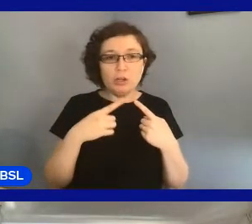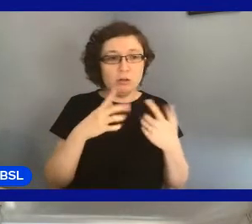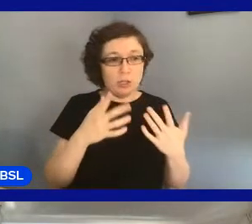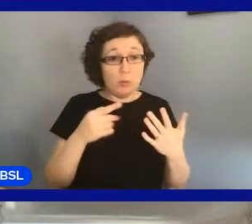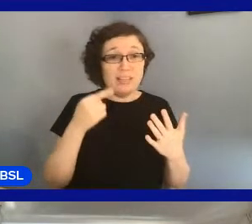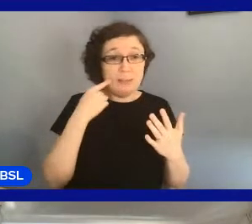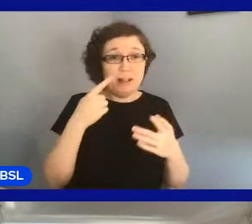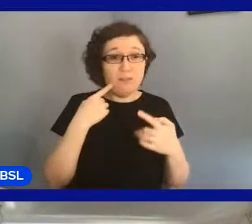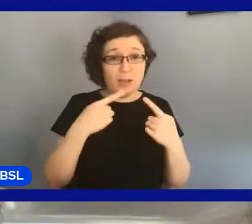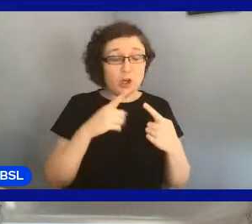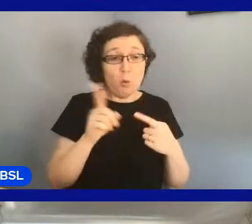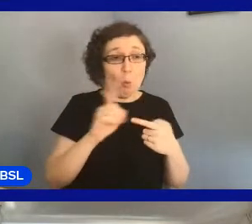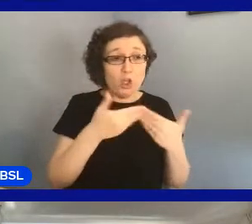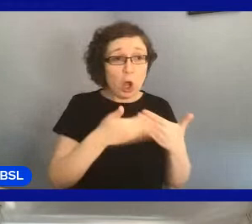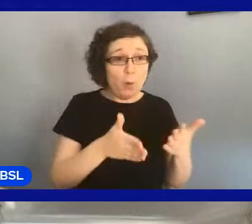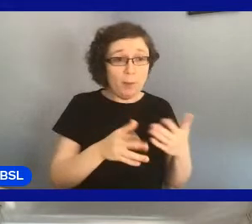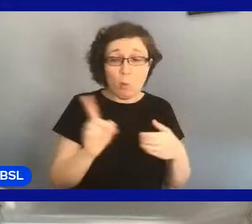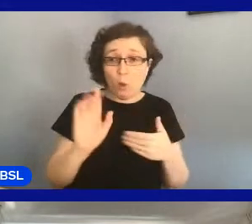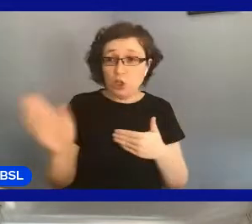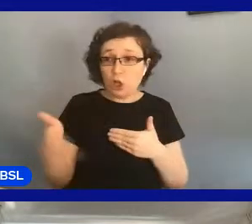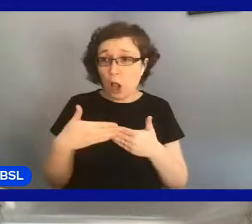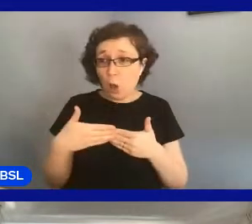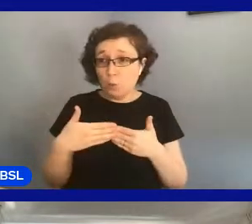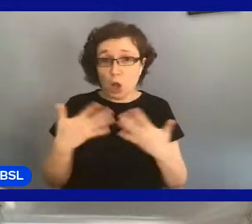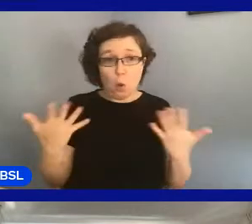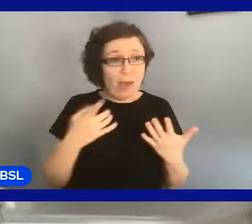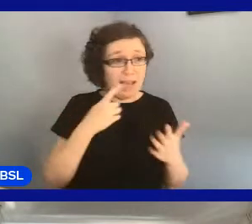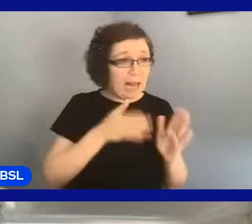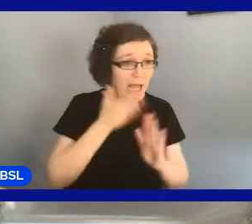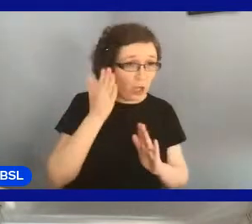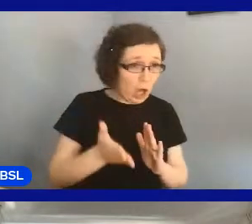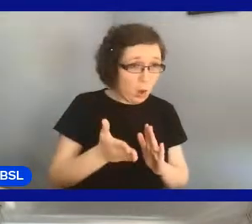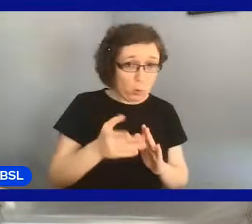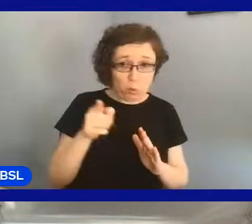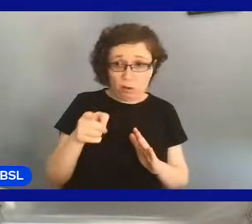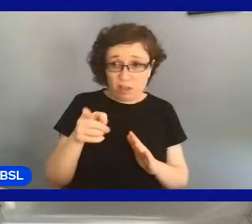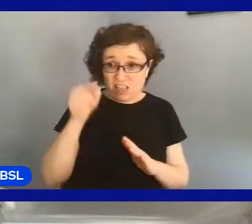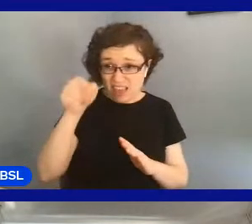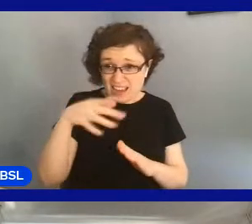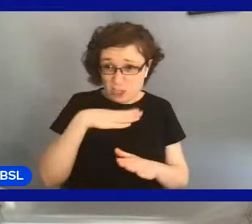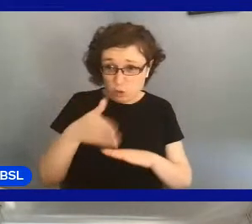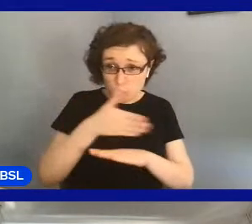Not a lot was being spoken about hyper- local level so simple things, what open, where